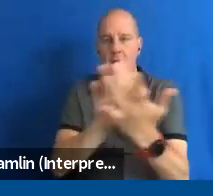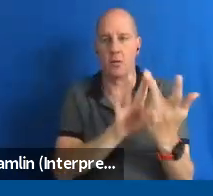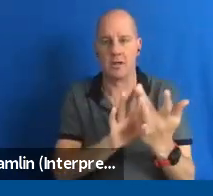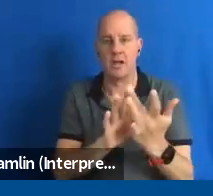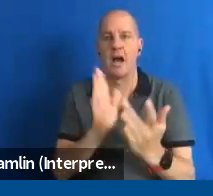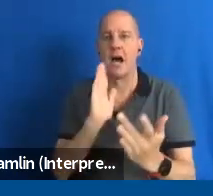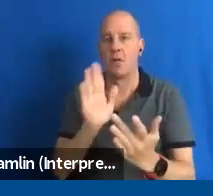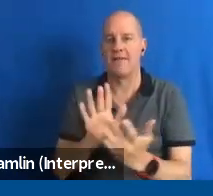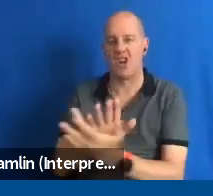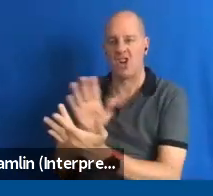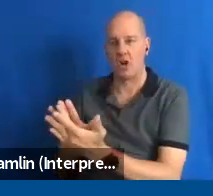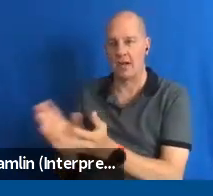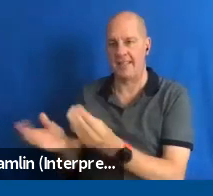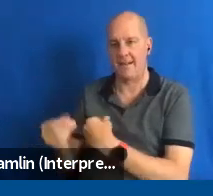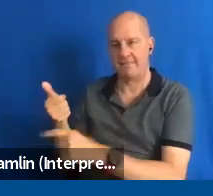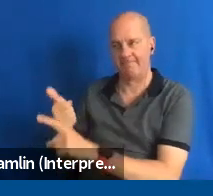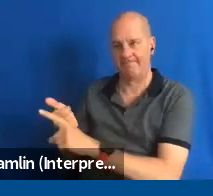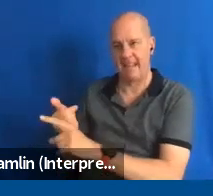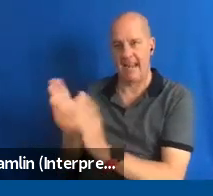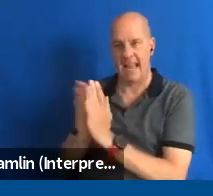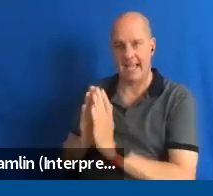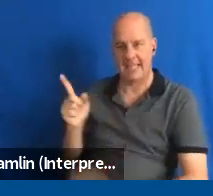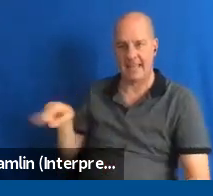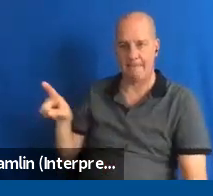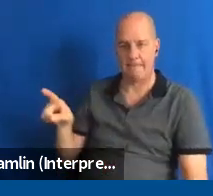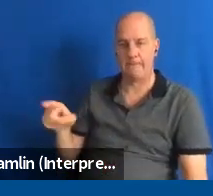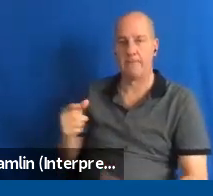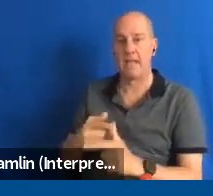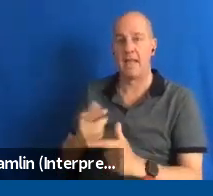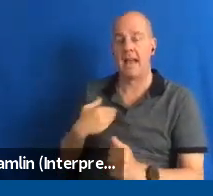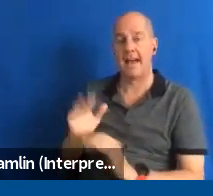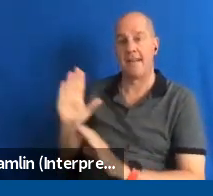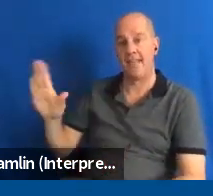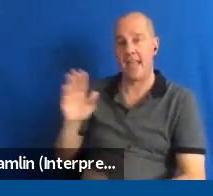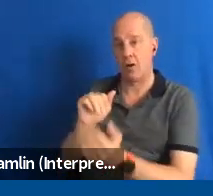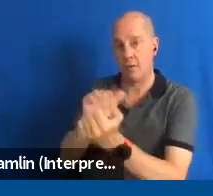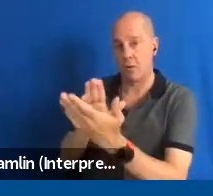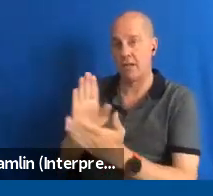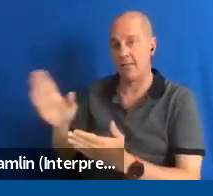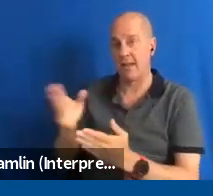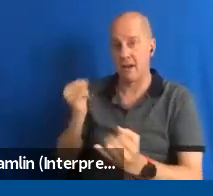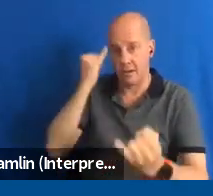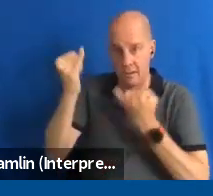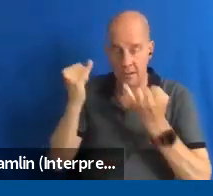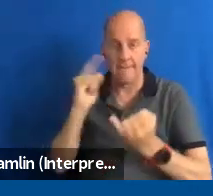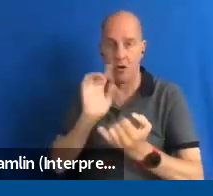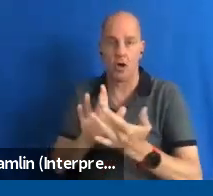out to the office and maybe get their approach and strategy for reaching out to people who